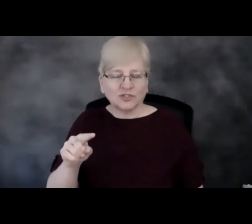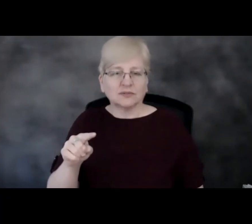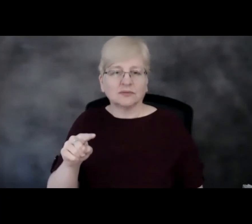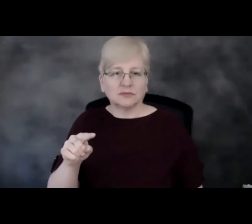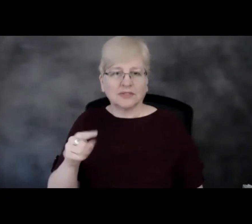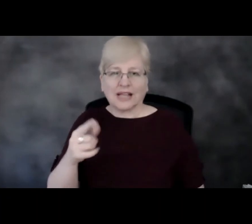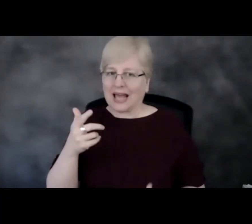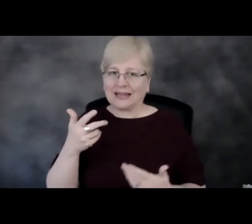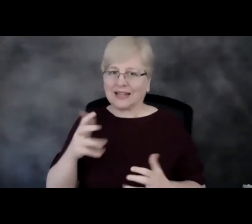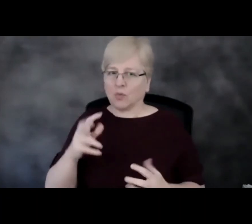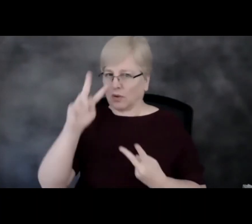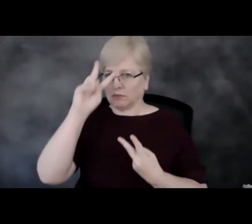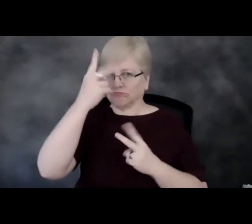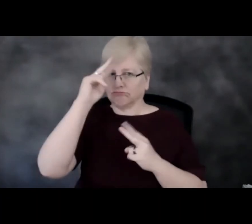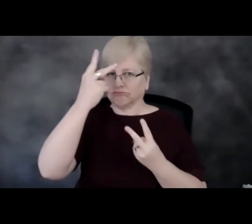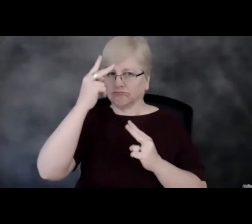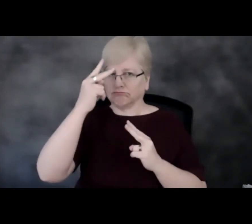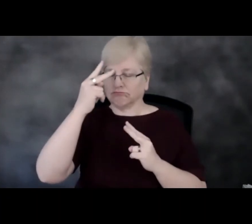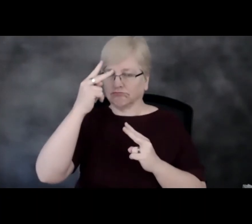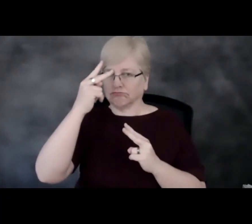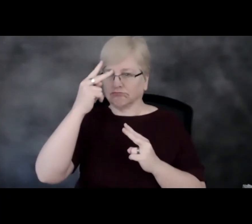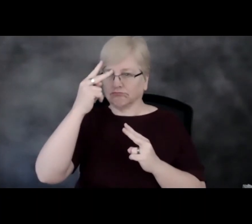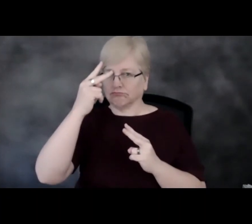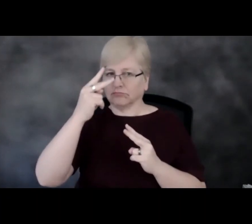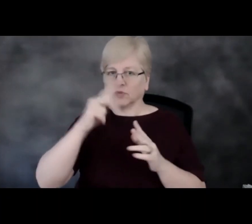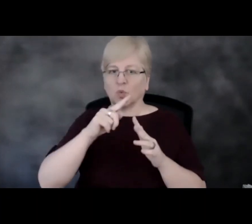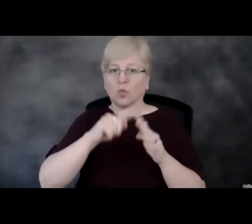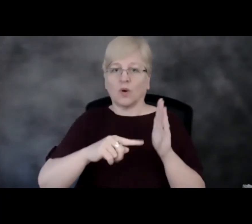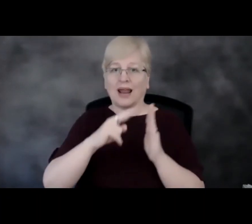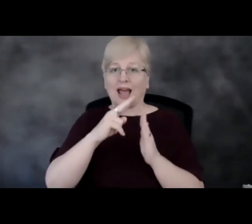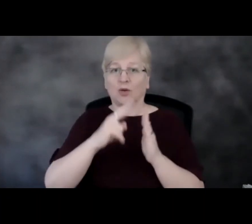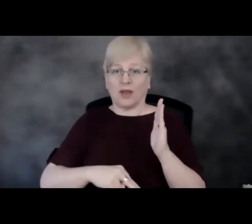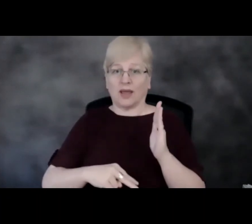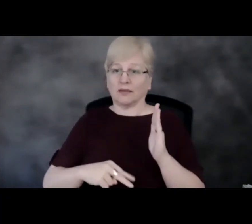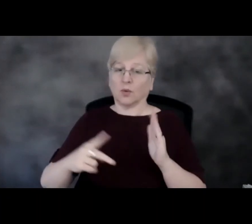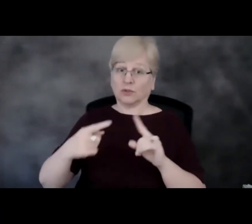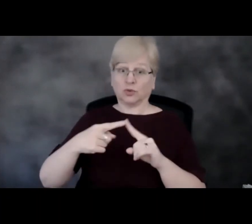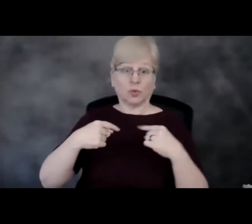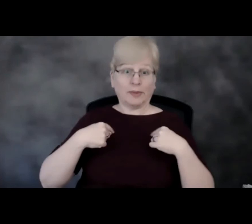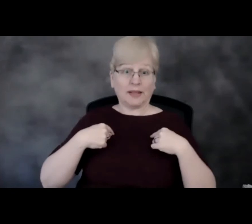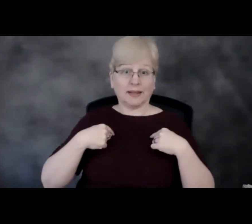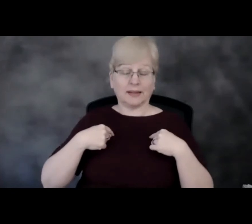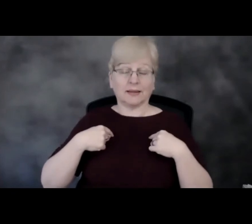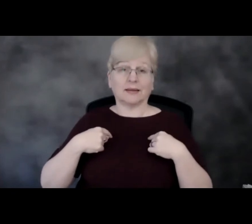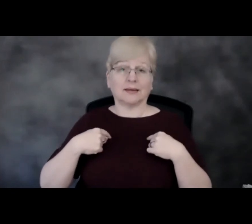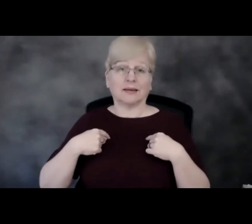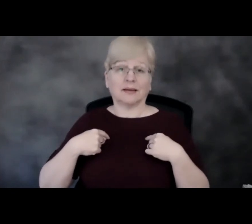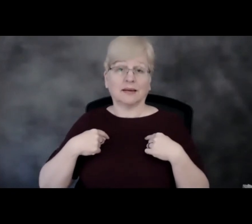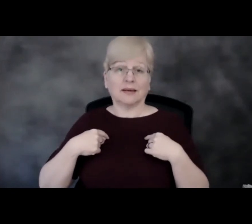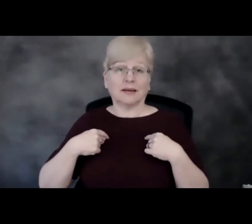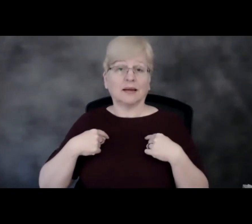17:35:55 That question was directed to me about what I say something about